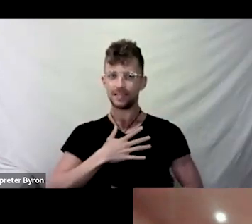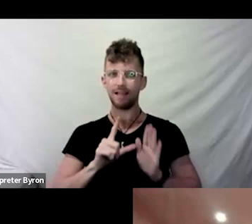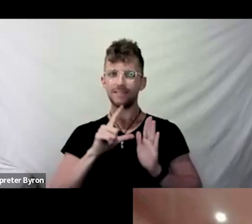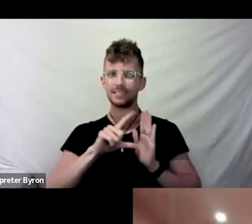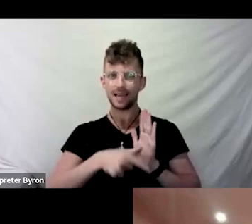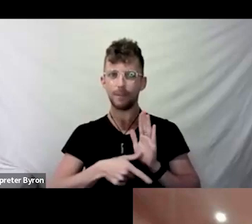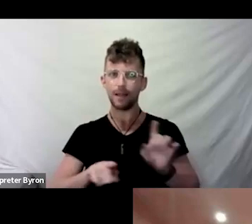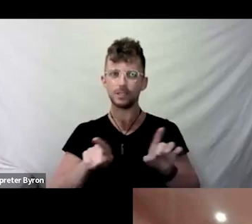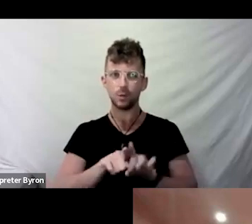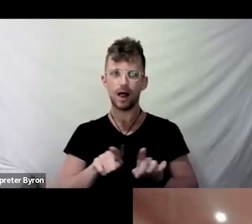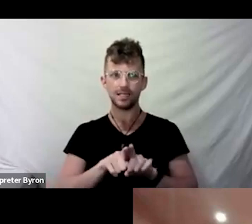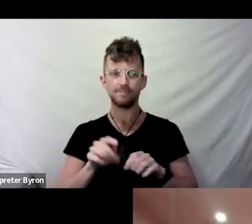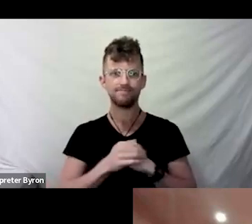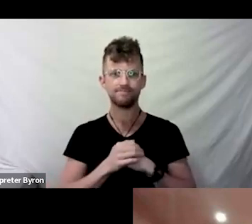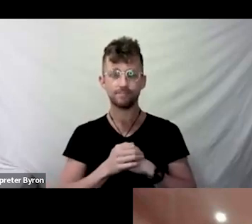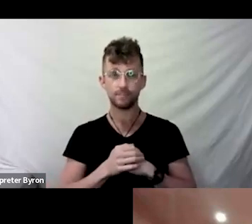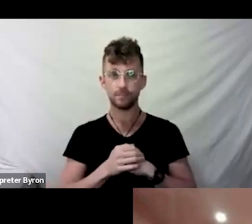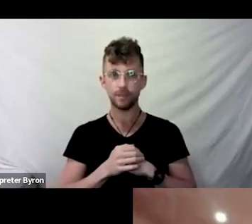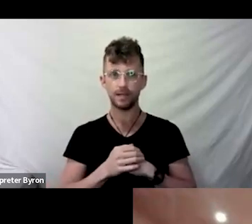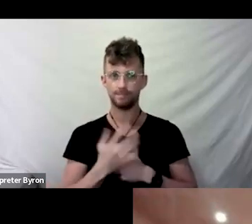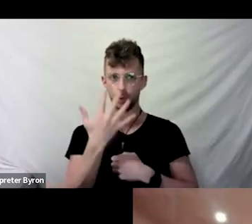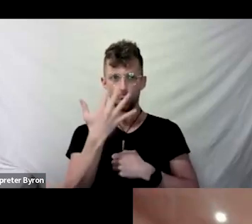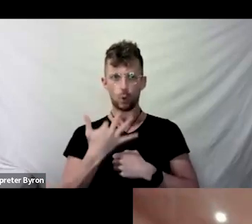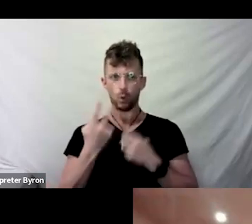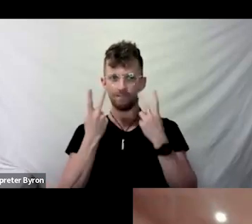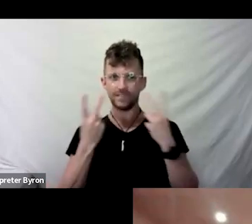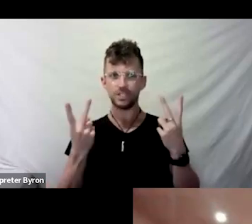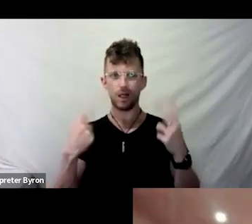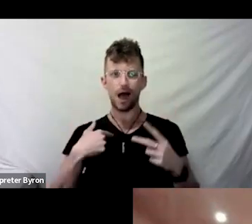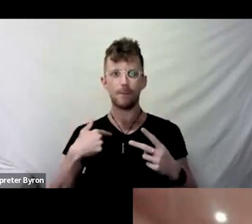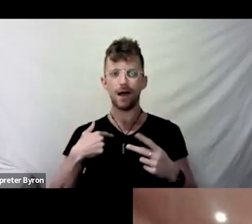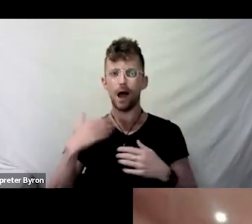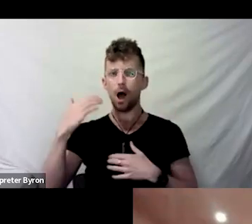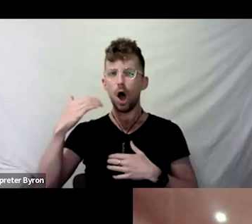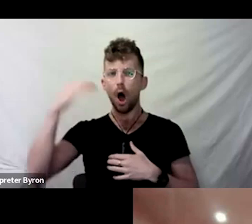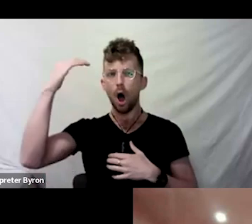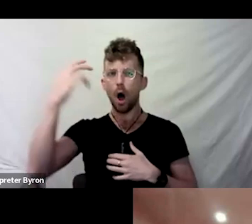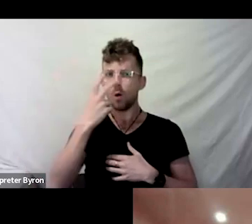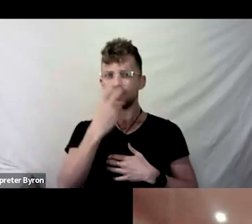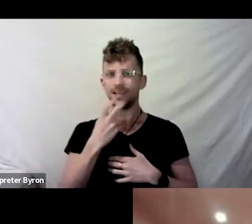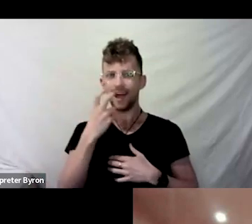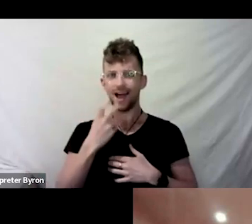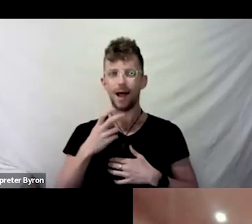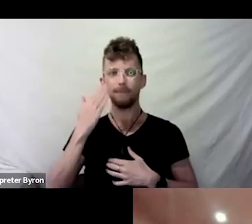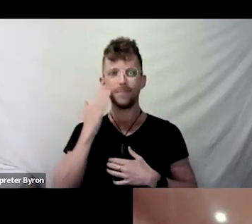I’m a mature Pakeha woman with greying blonde hair, wearing a purple and black striped dress.